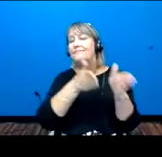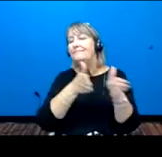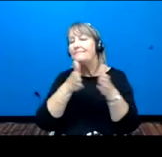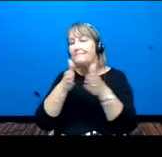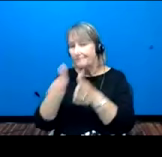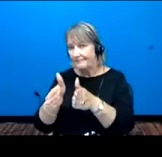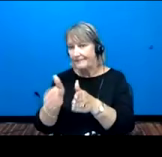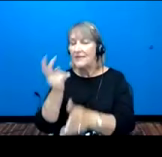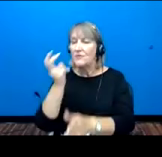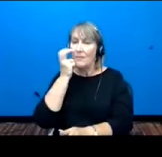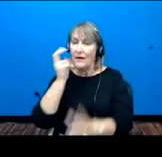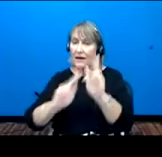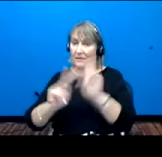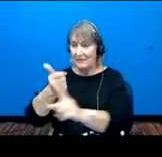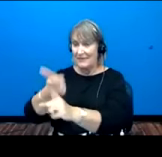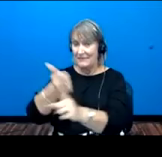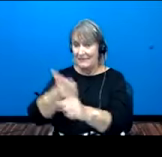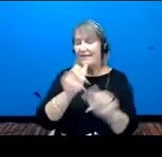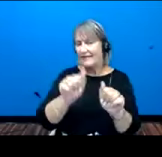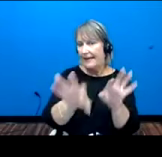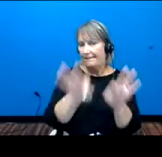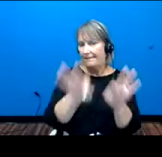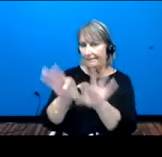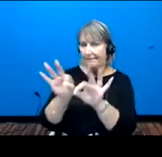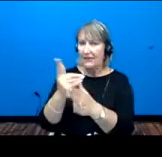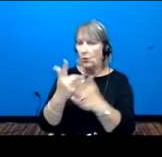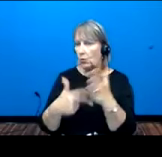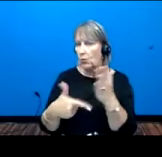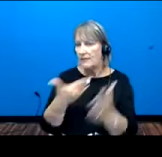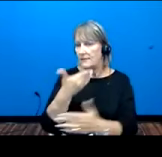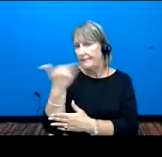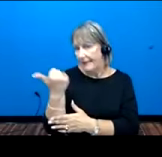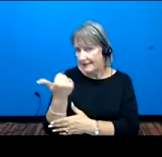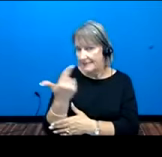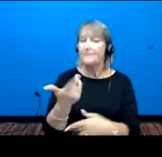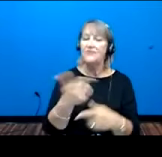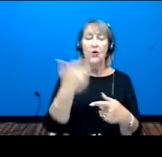So we're working on webpage conversion to PDF and Word documents, as Carolyn mentioned,